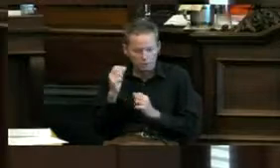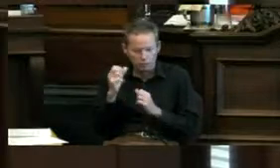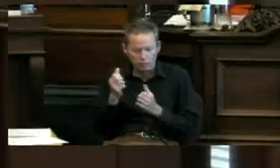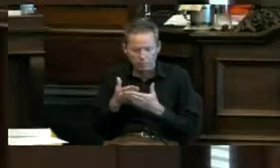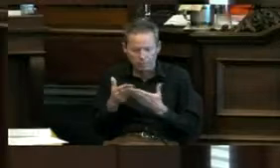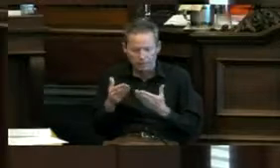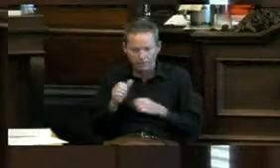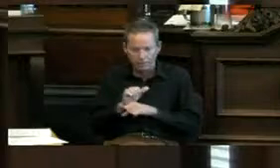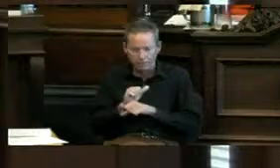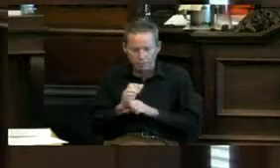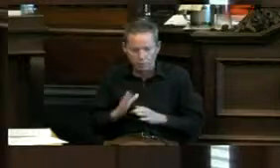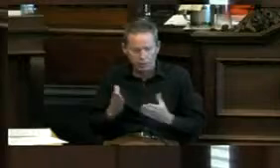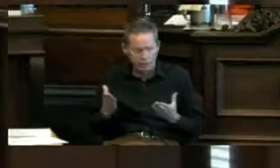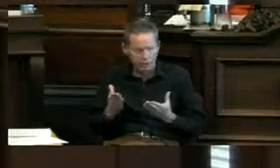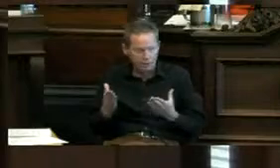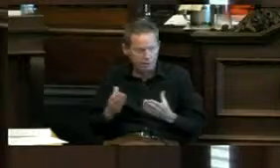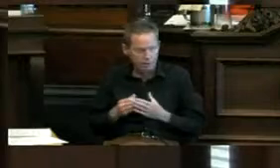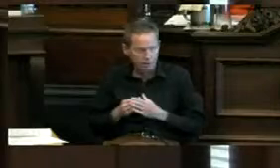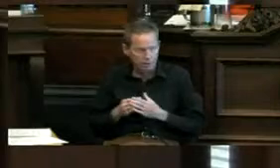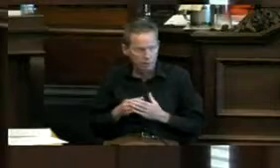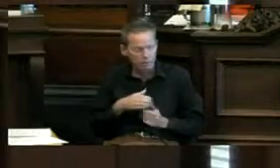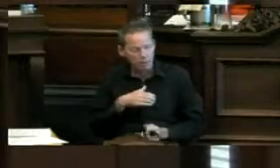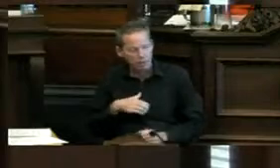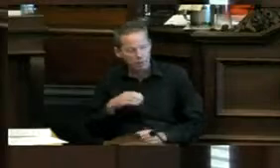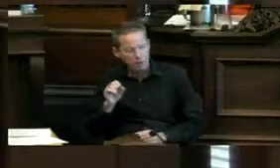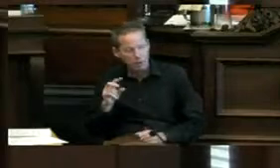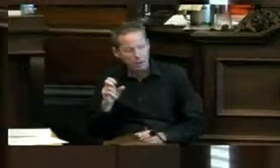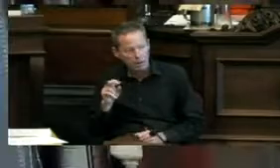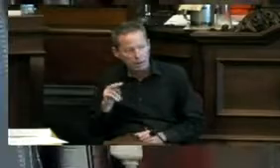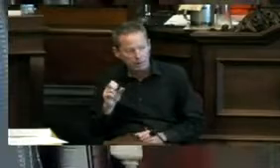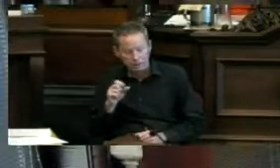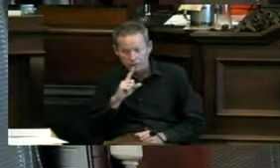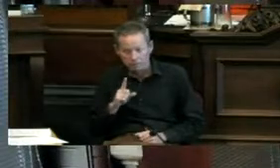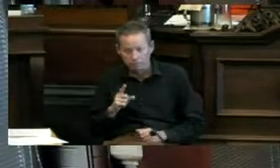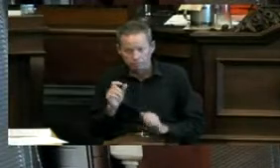the health insurance, the city provides is one of the most